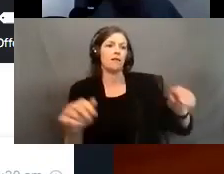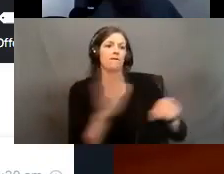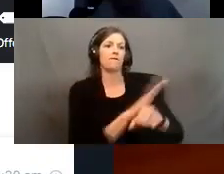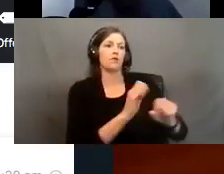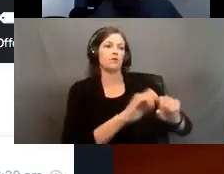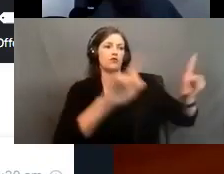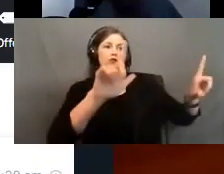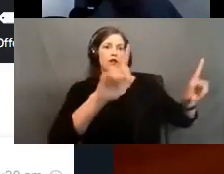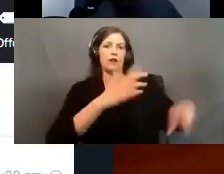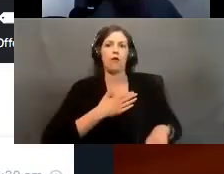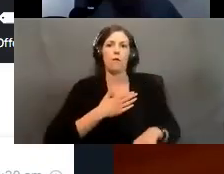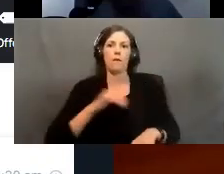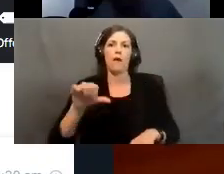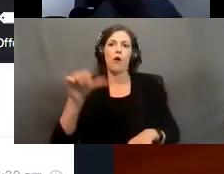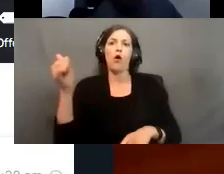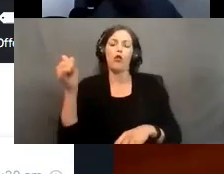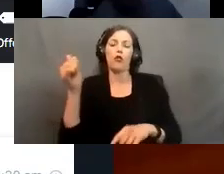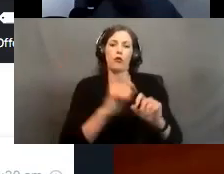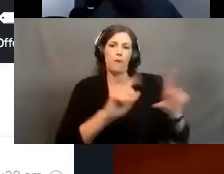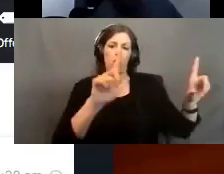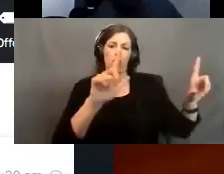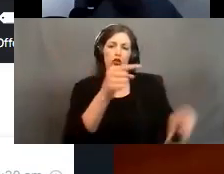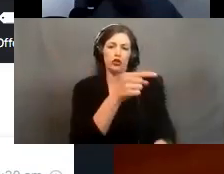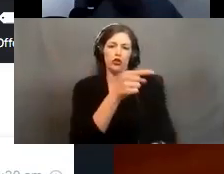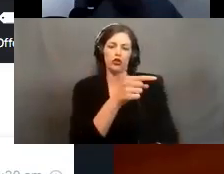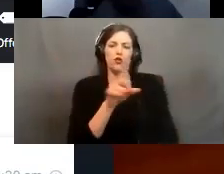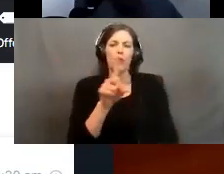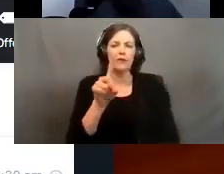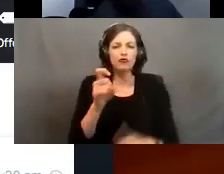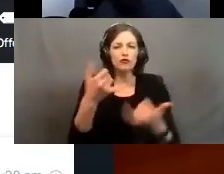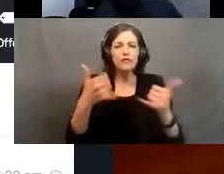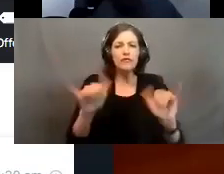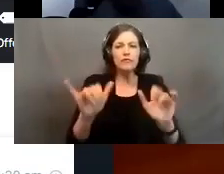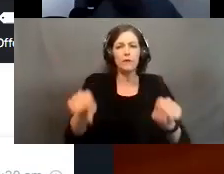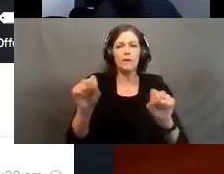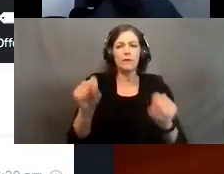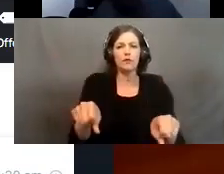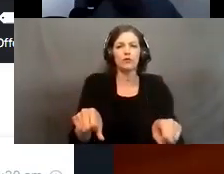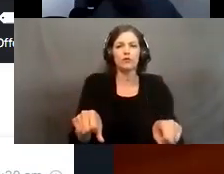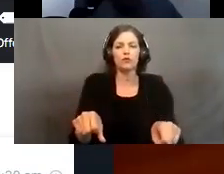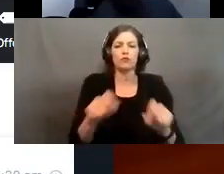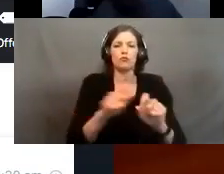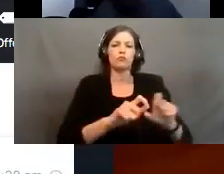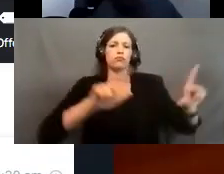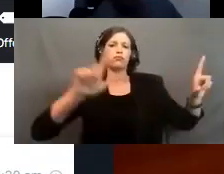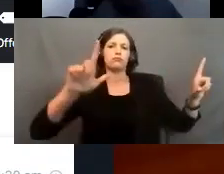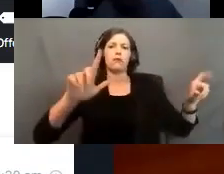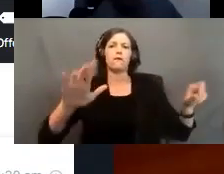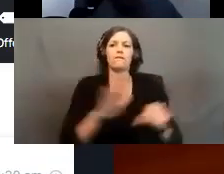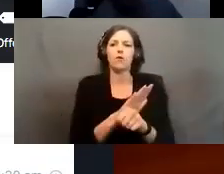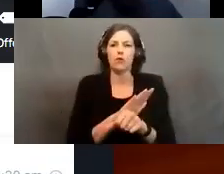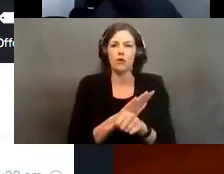12:44:58 that I am sharing from it. They should still be 12:45:02 able to have it as full-screen 12:45:05 . Were you going to add something